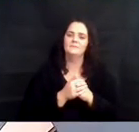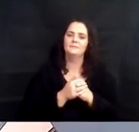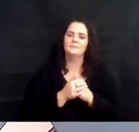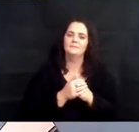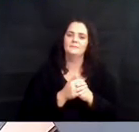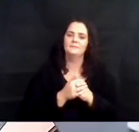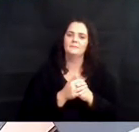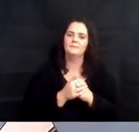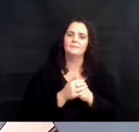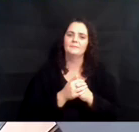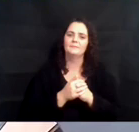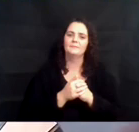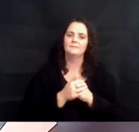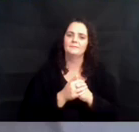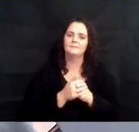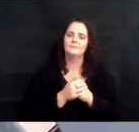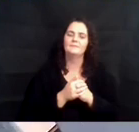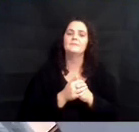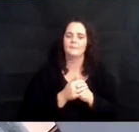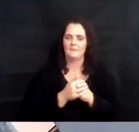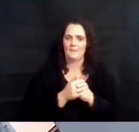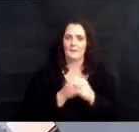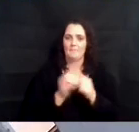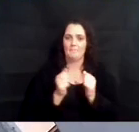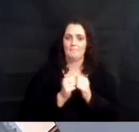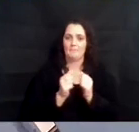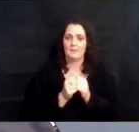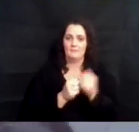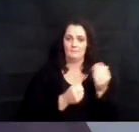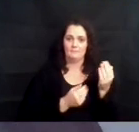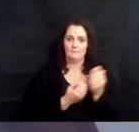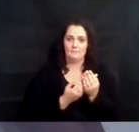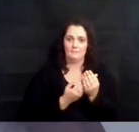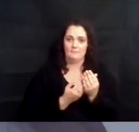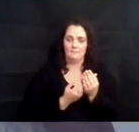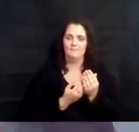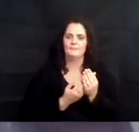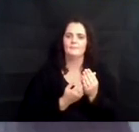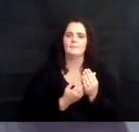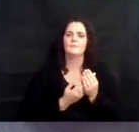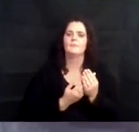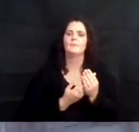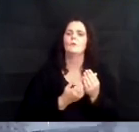is I'm going to take my paper puppets and, I'm gonna do one very simple stitch.